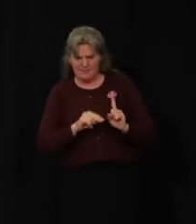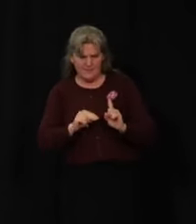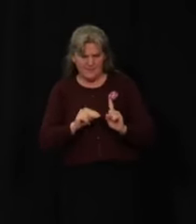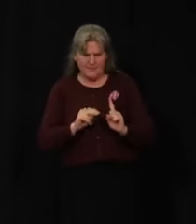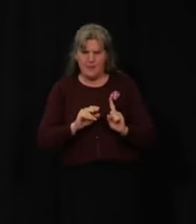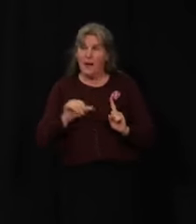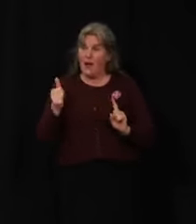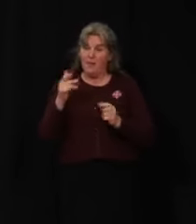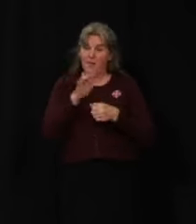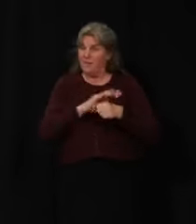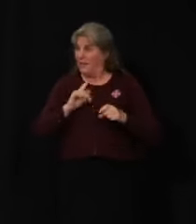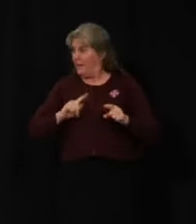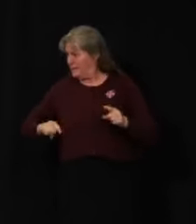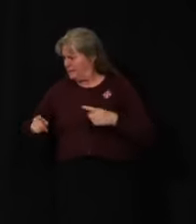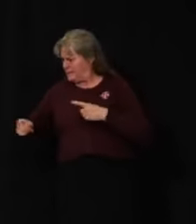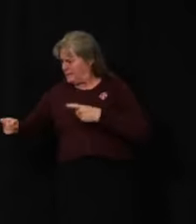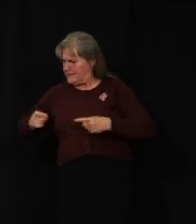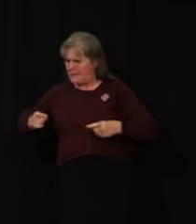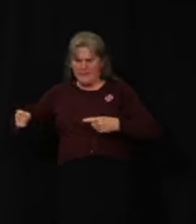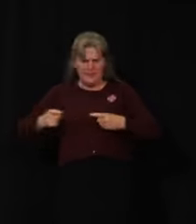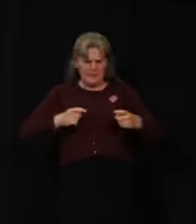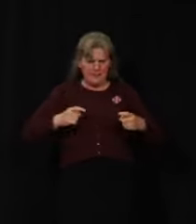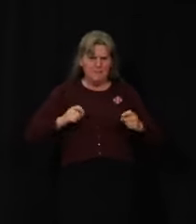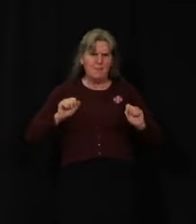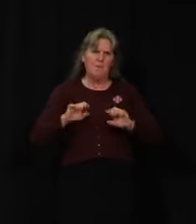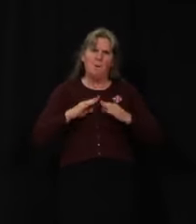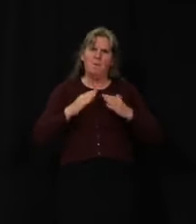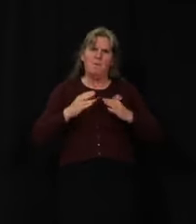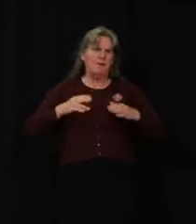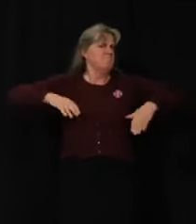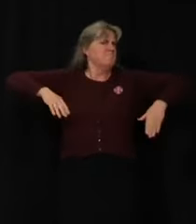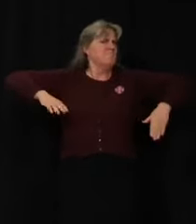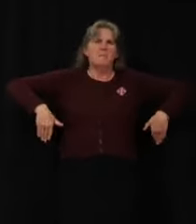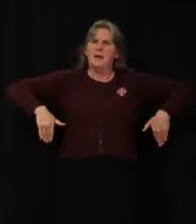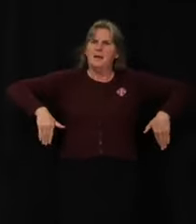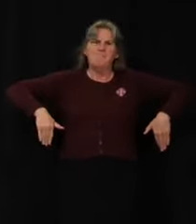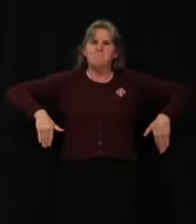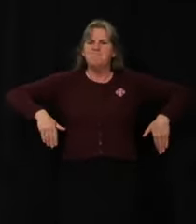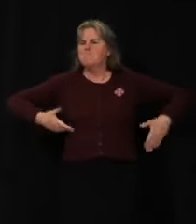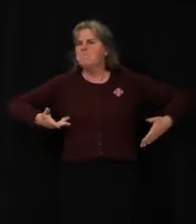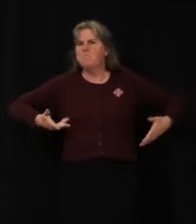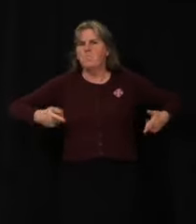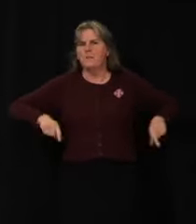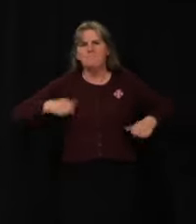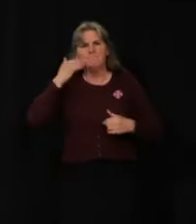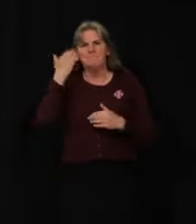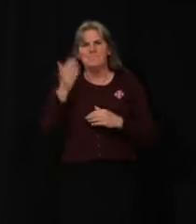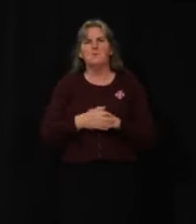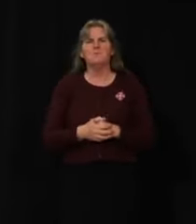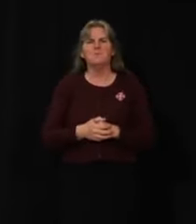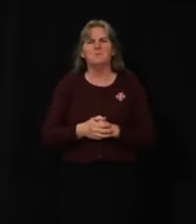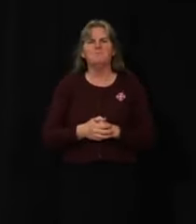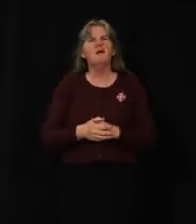jurisdictions is under control. I want to thank the enforcement officers who are working across